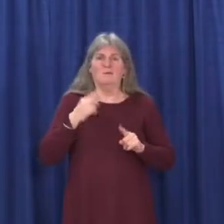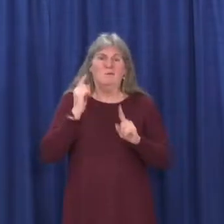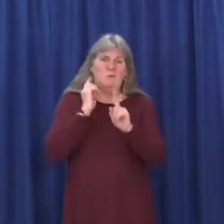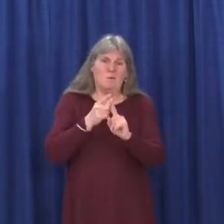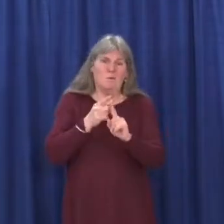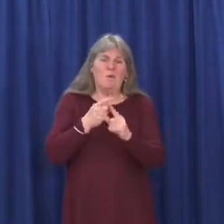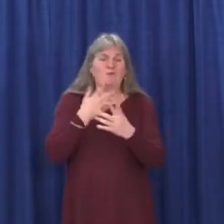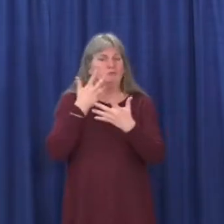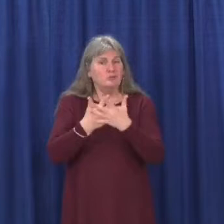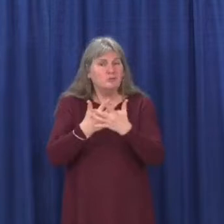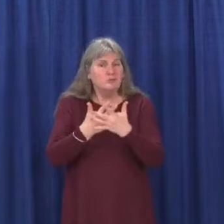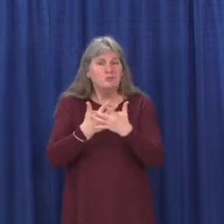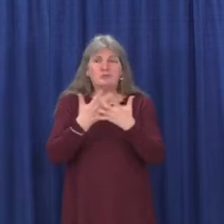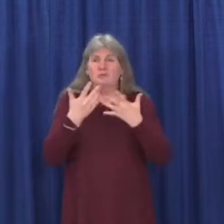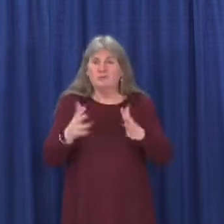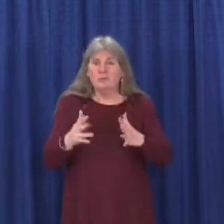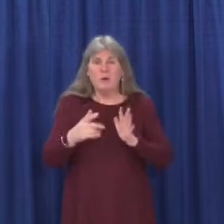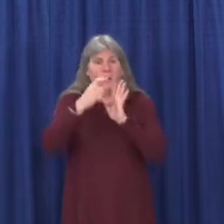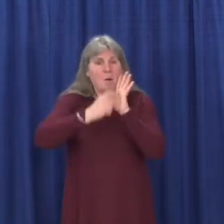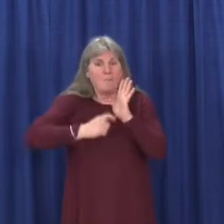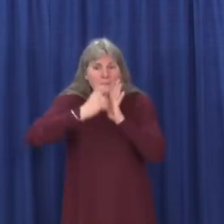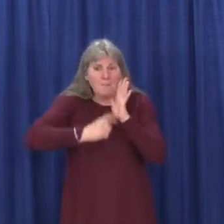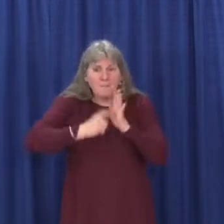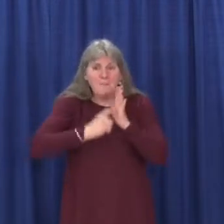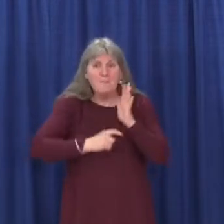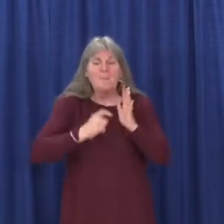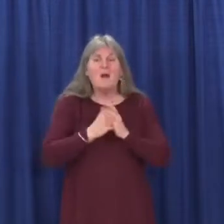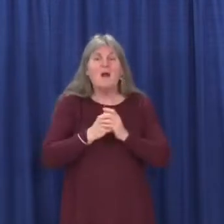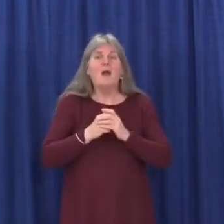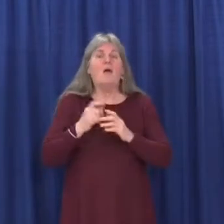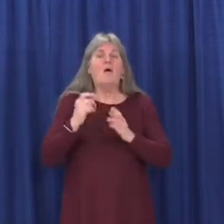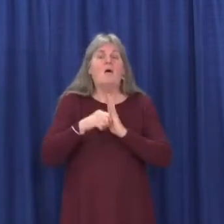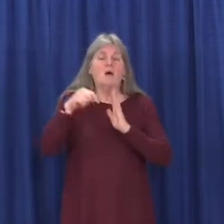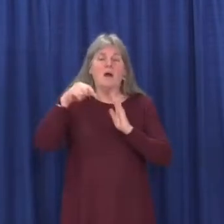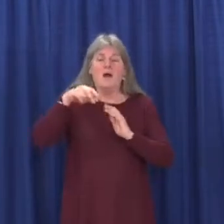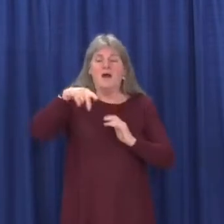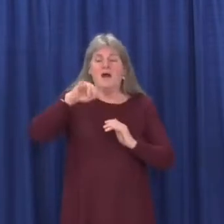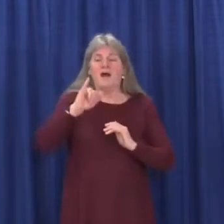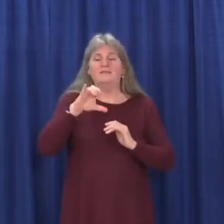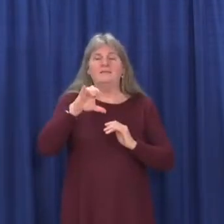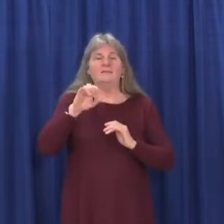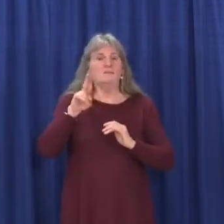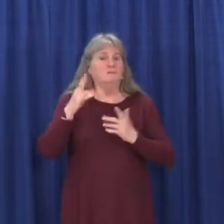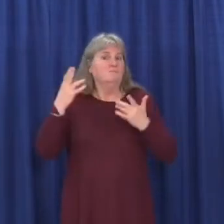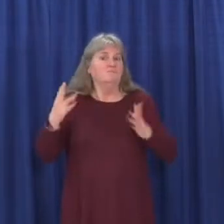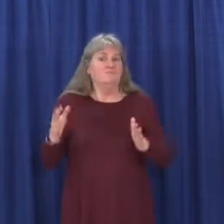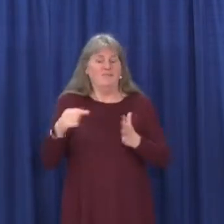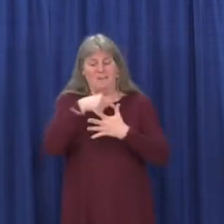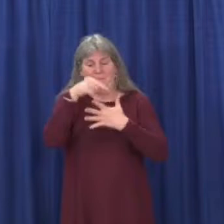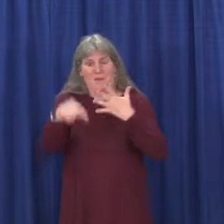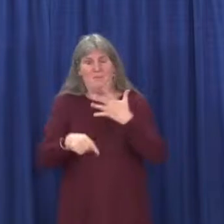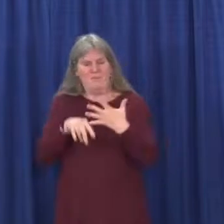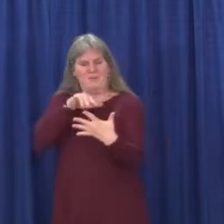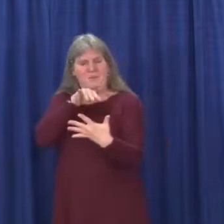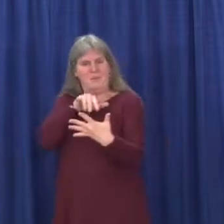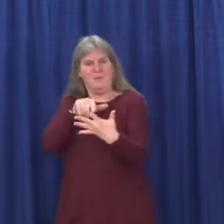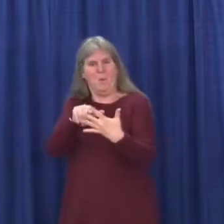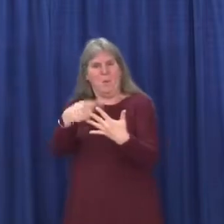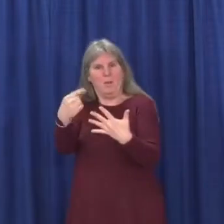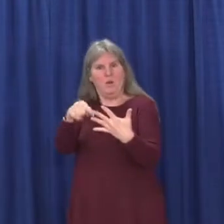or on our mine sites, or in our acute care system. That-- that is a benchmark that I look for. I'd like to see no